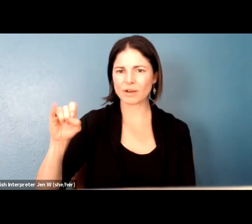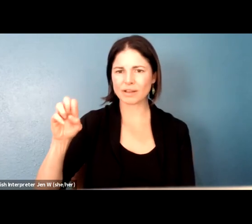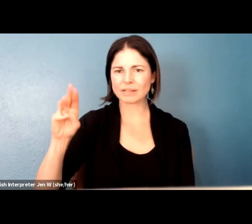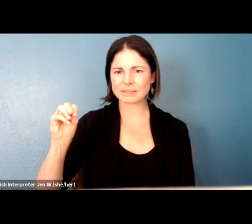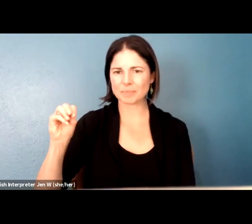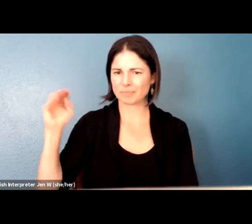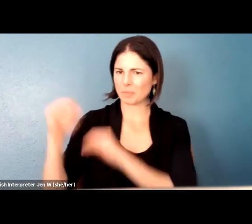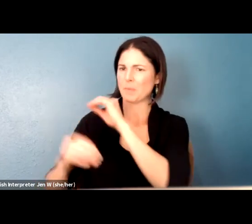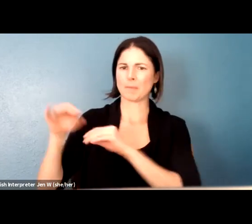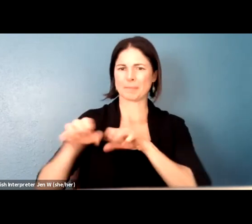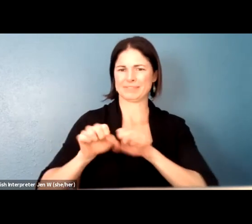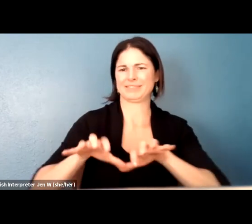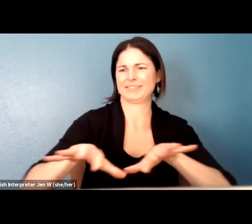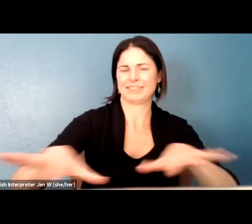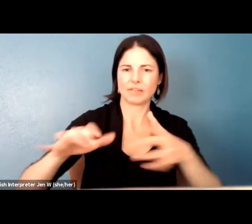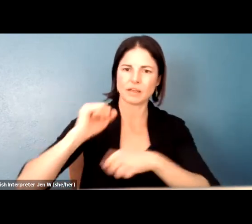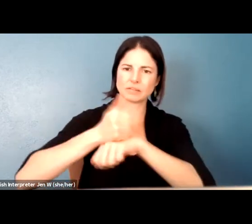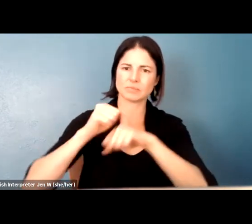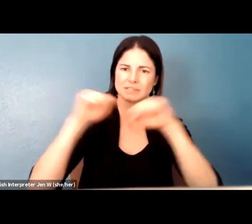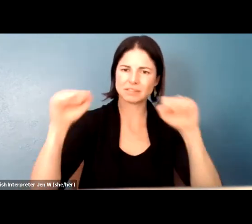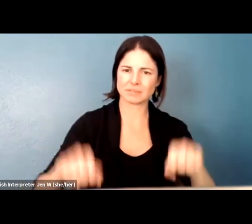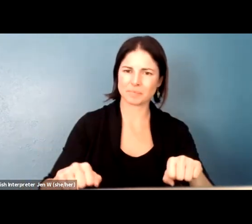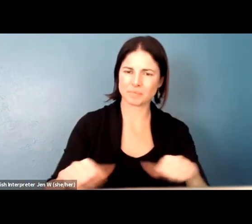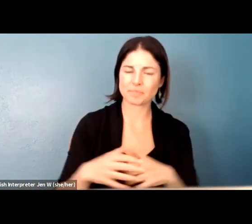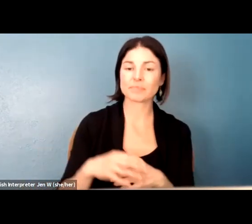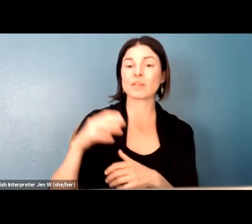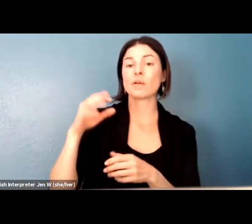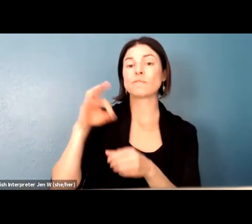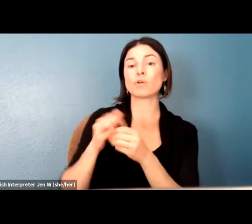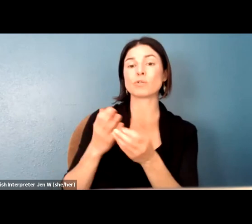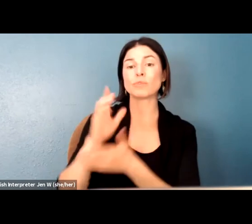fighting the active destruction of voter rights laws. I want to